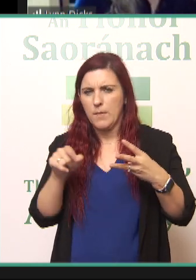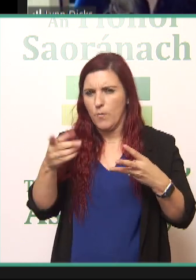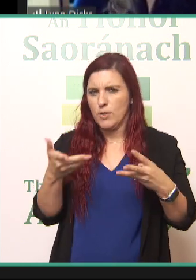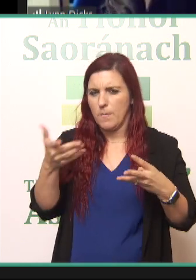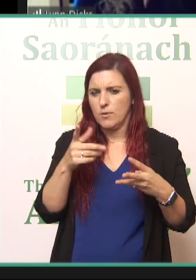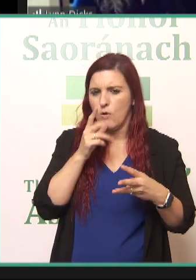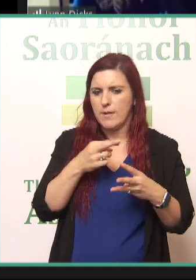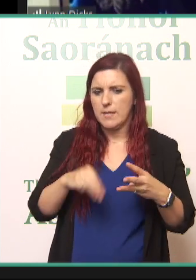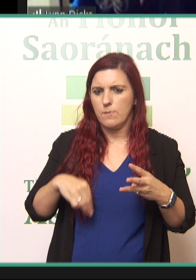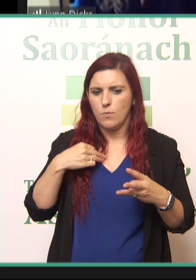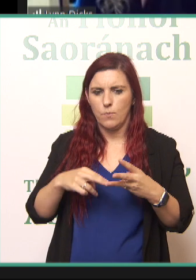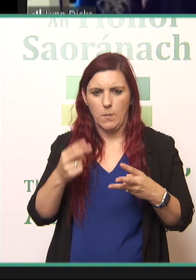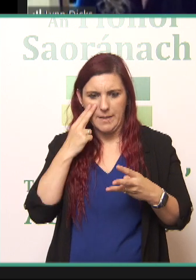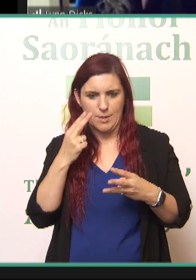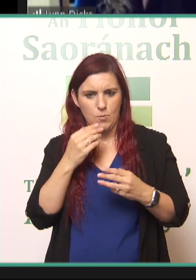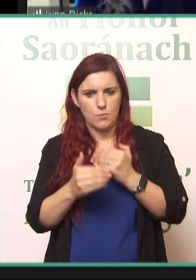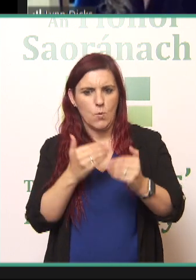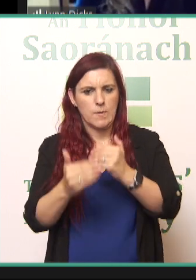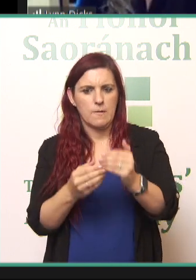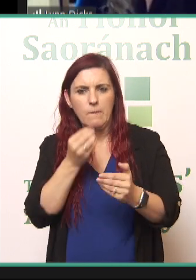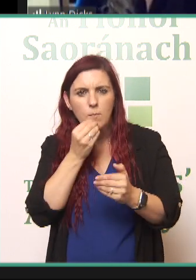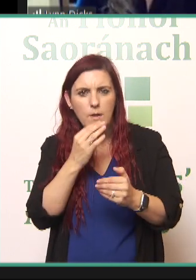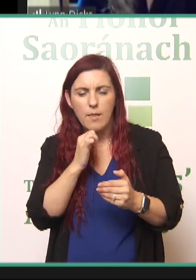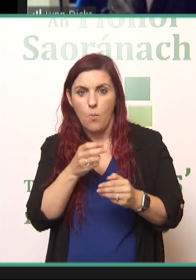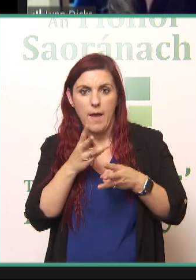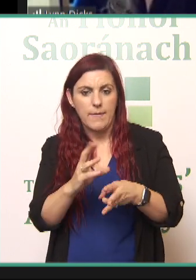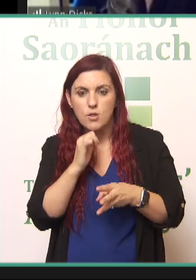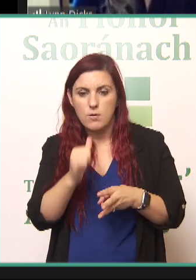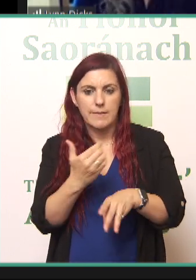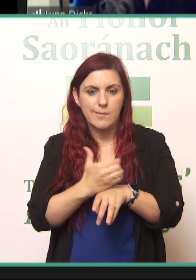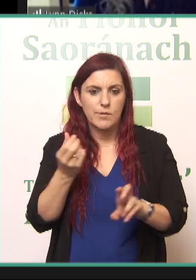this morning we need to produce that food in a way that doesn't continually degrade the